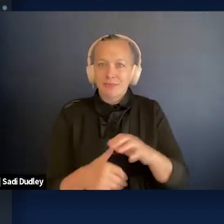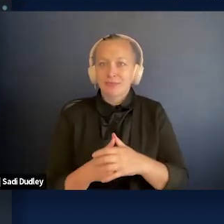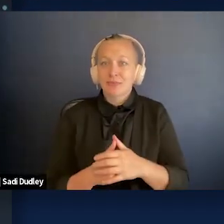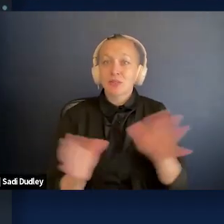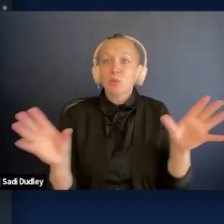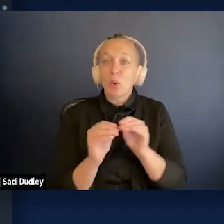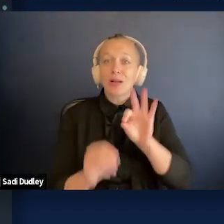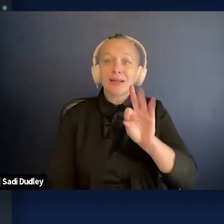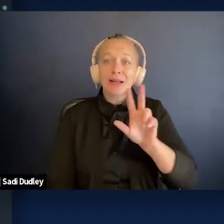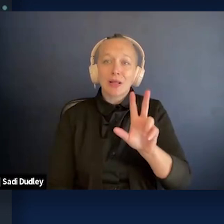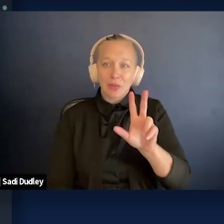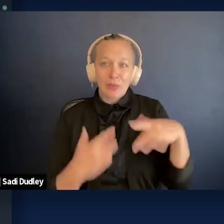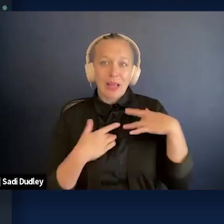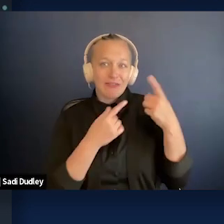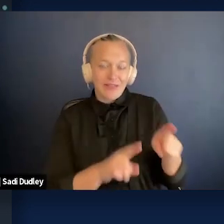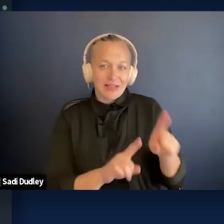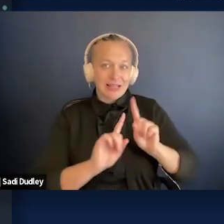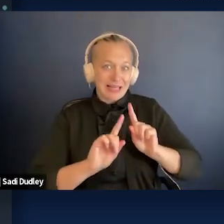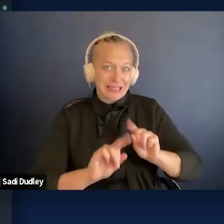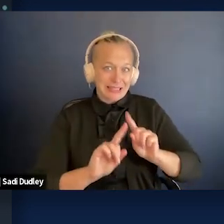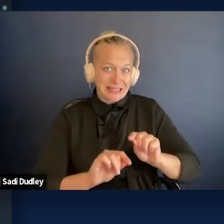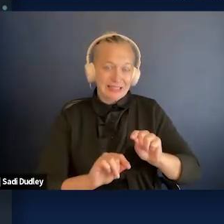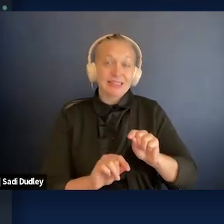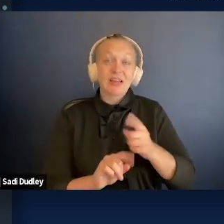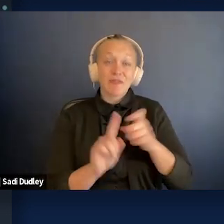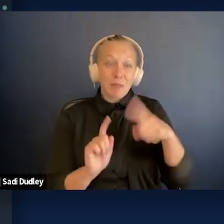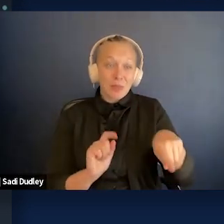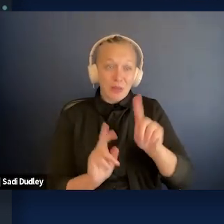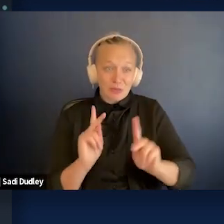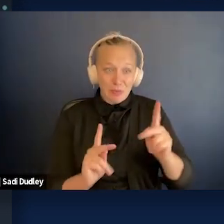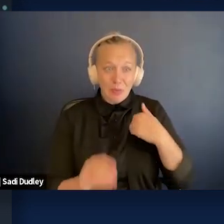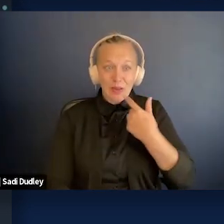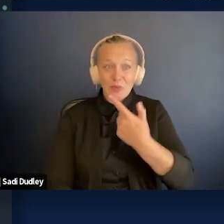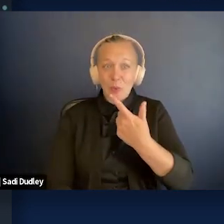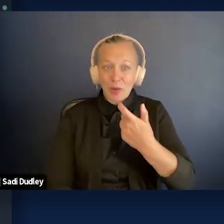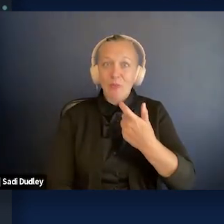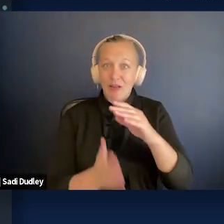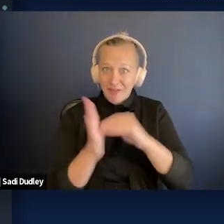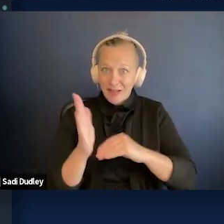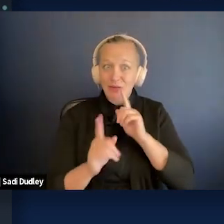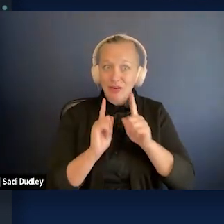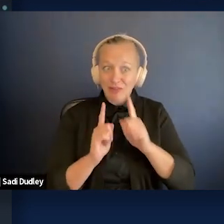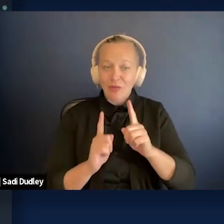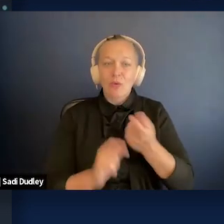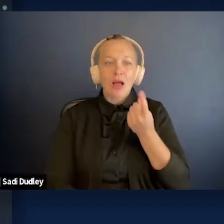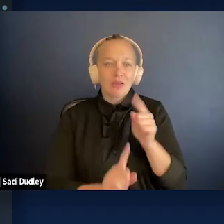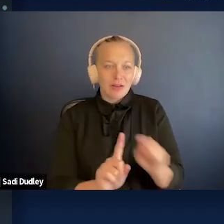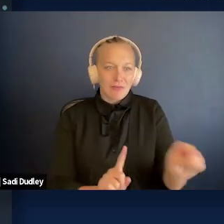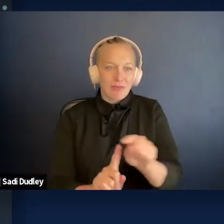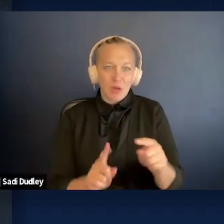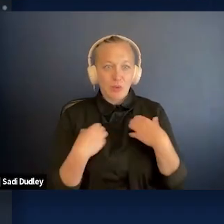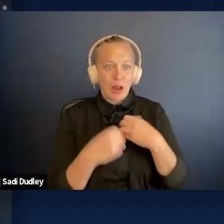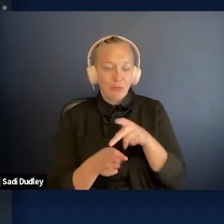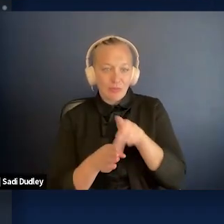Um, and of those, we completed 21 follow-up interviews, and 11 of them were health profession students, which is what we will be talking about today.